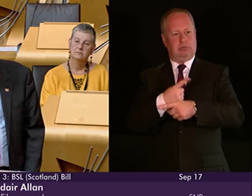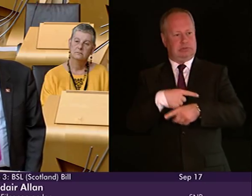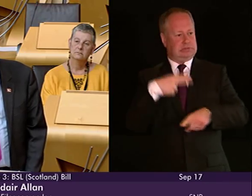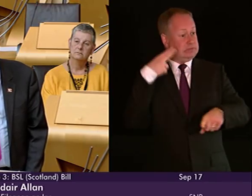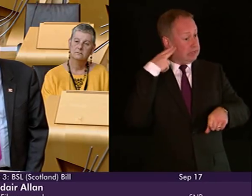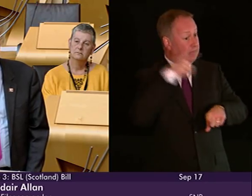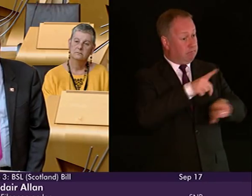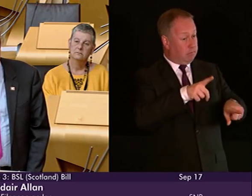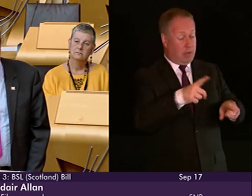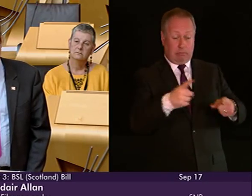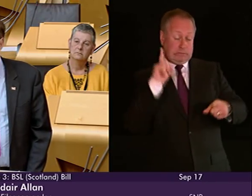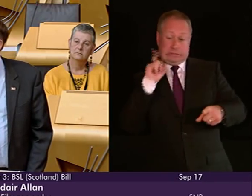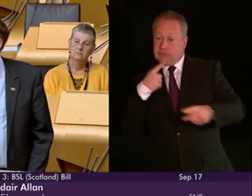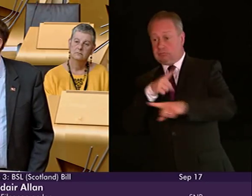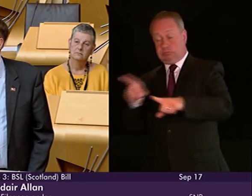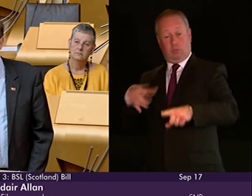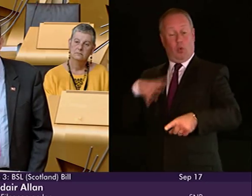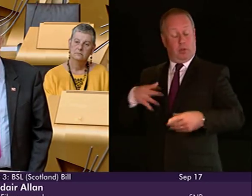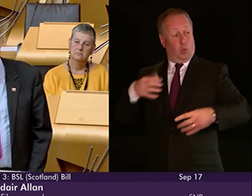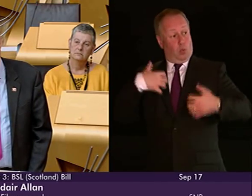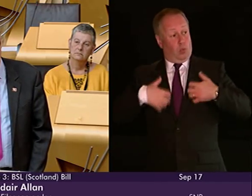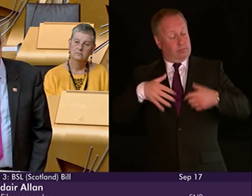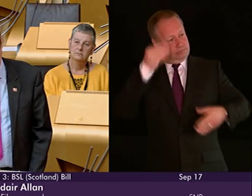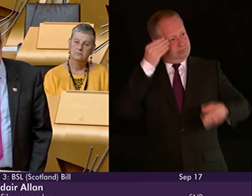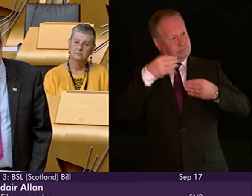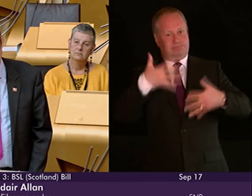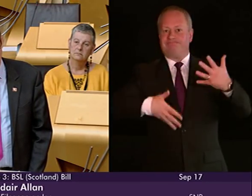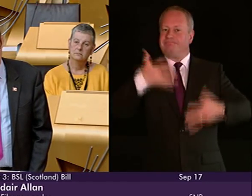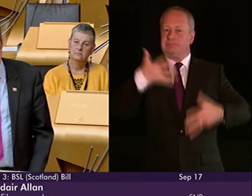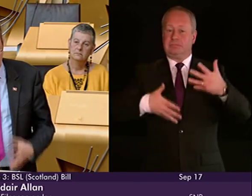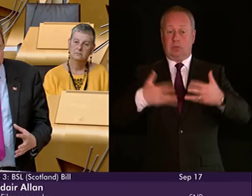to learn BSL that exists beyond the deaf community. I hope that we can all work together to try